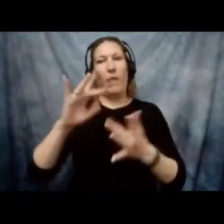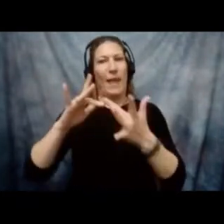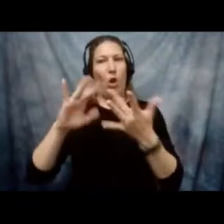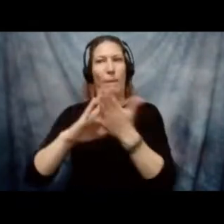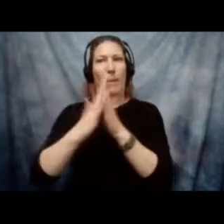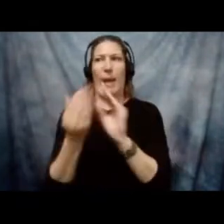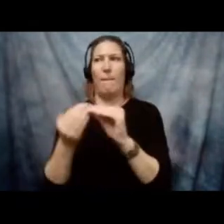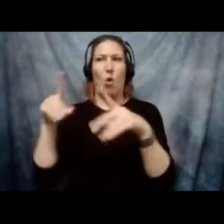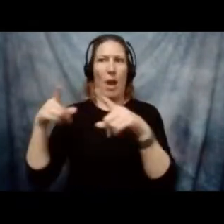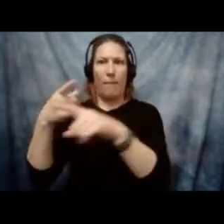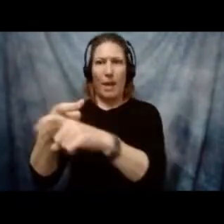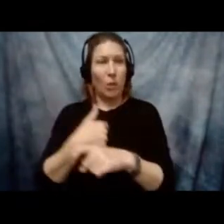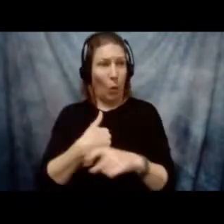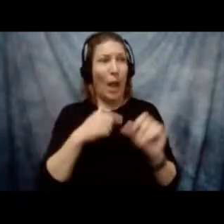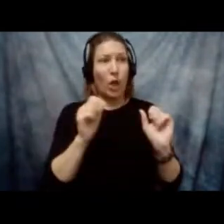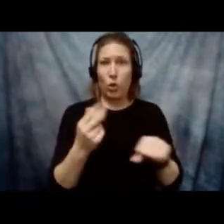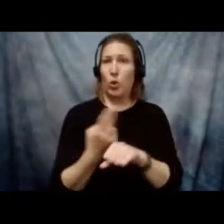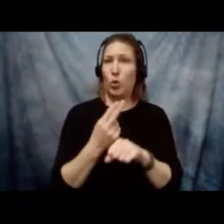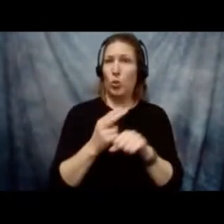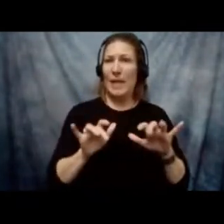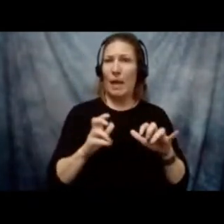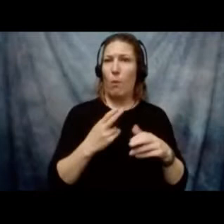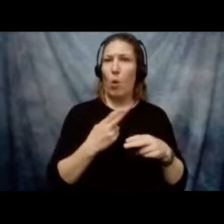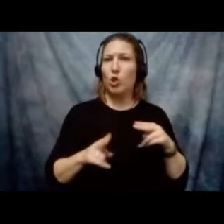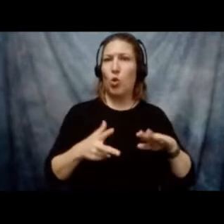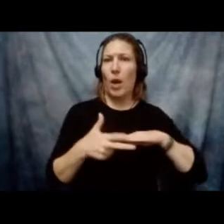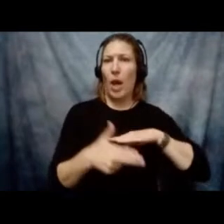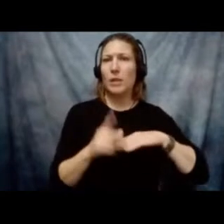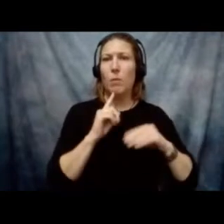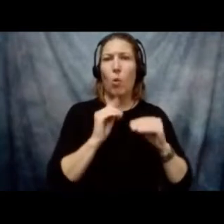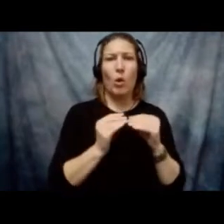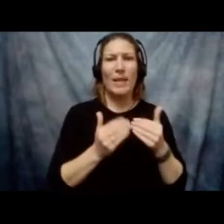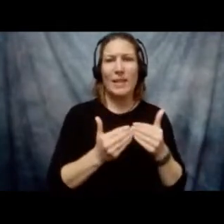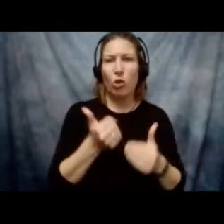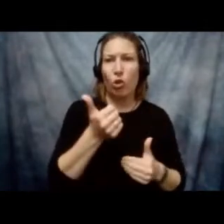do everything with it but it got me thinking about like that was a temporary disability that i had